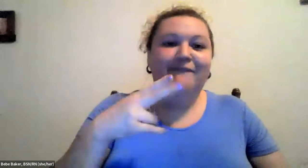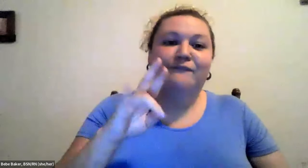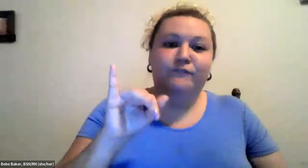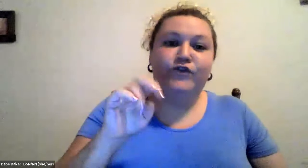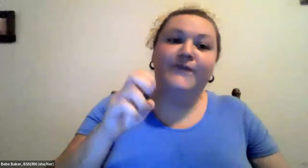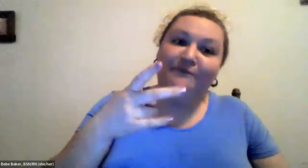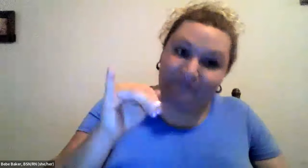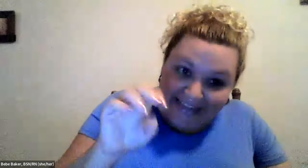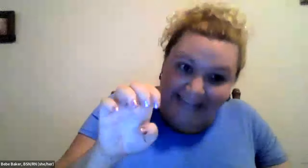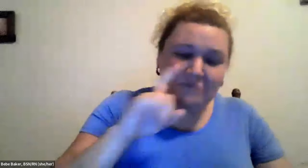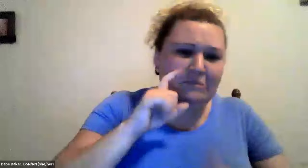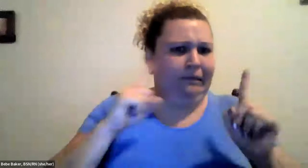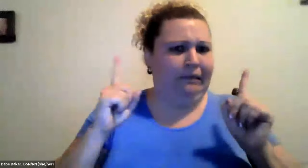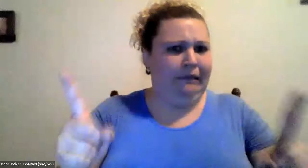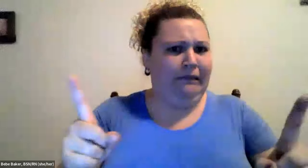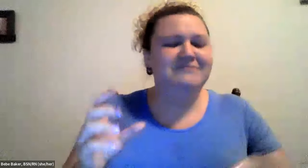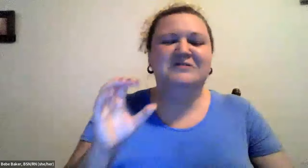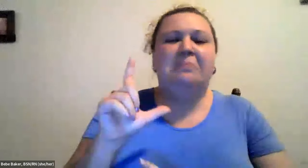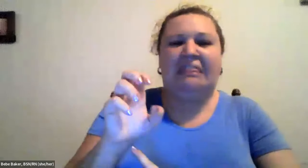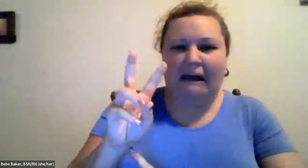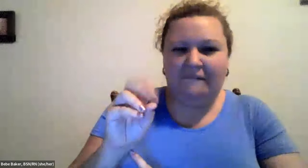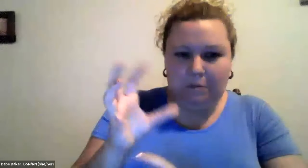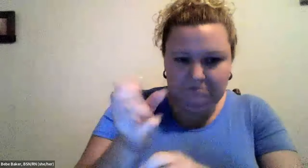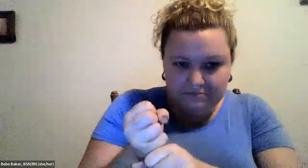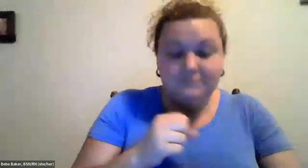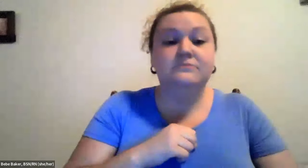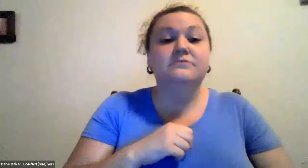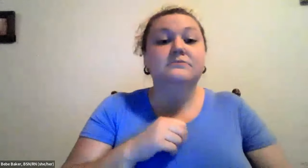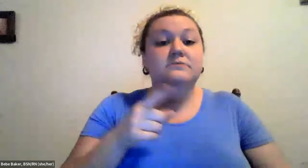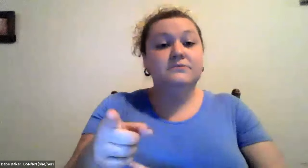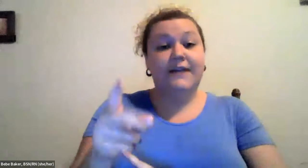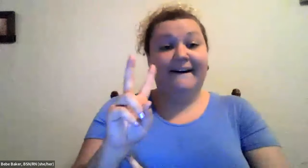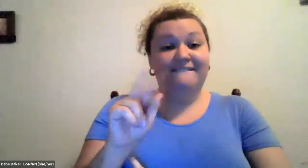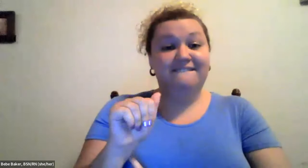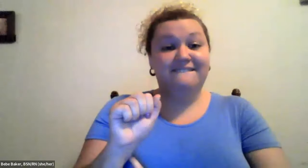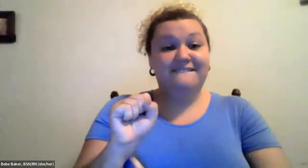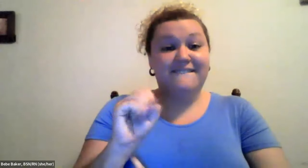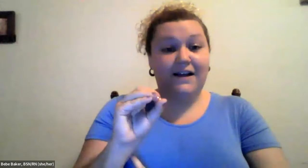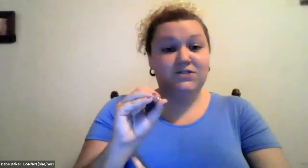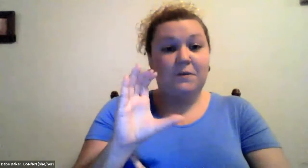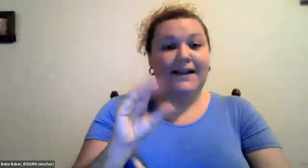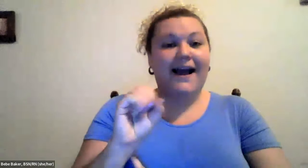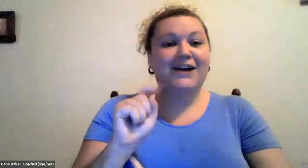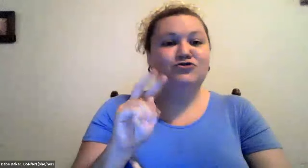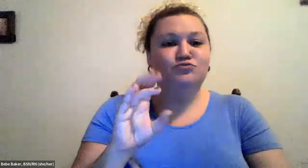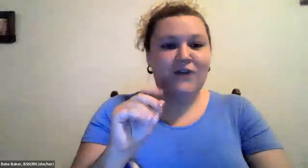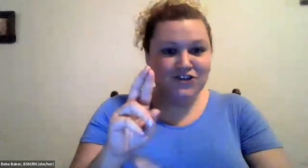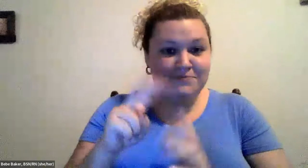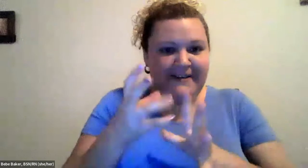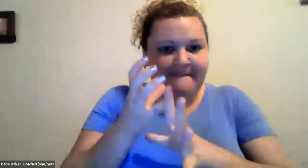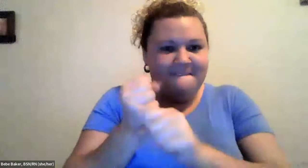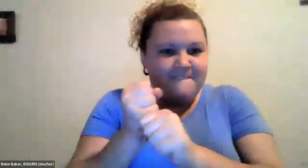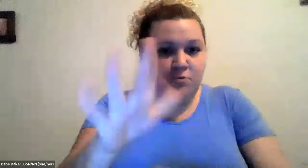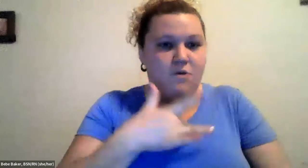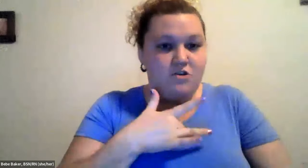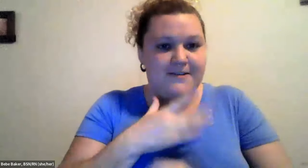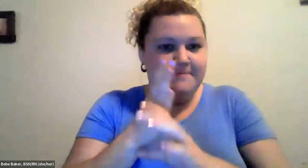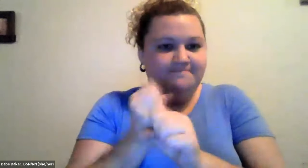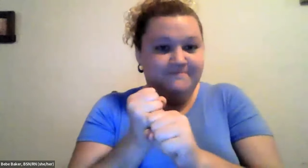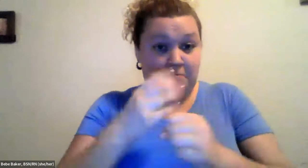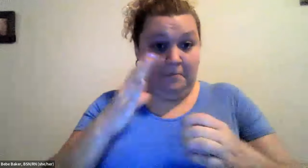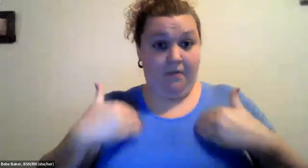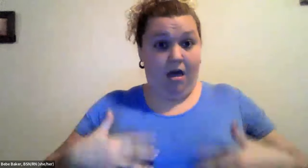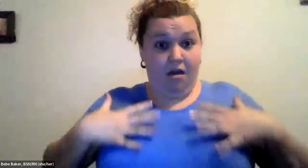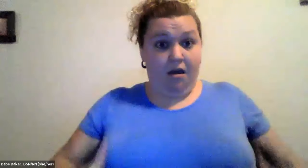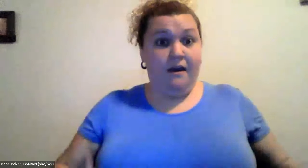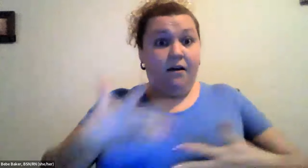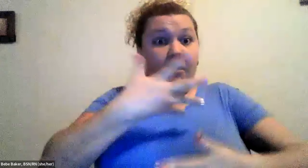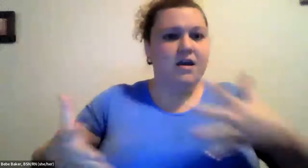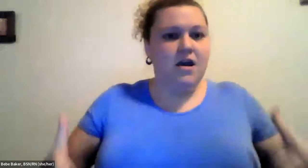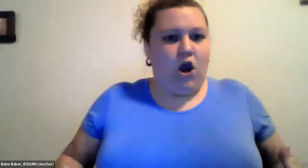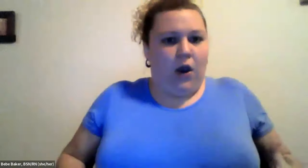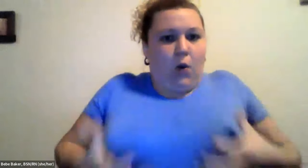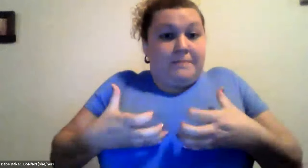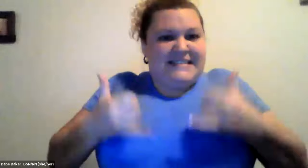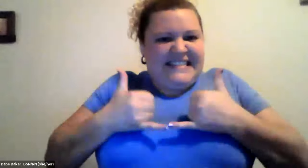Cristine Saunders: But it's called a non efron so but we usually call it level so that's a vassal constrictor which actually will close down the arteries a little bit.